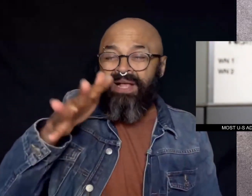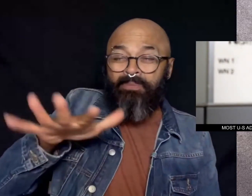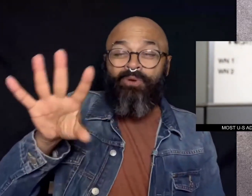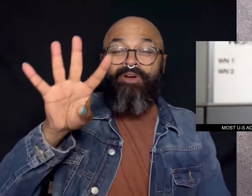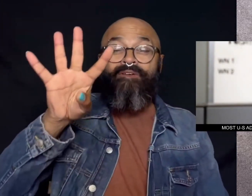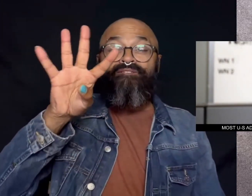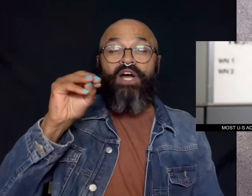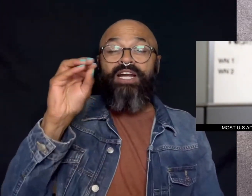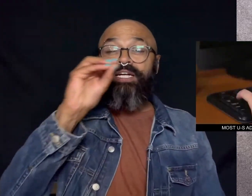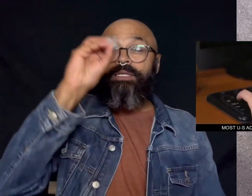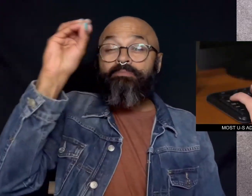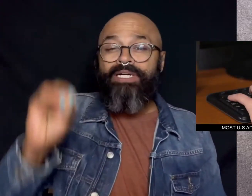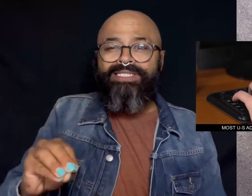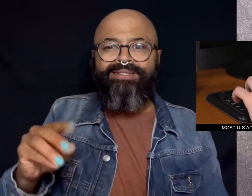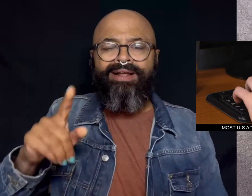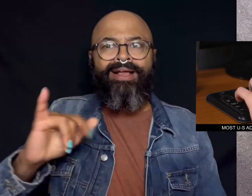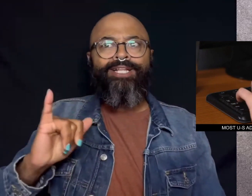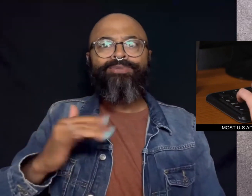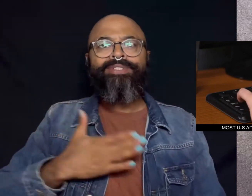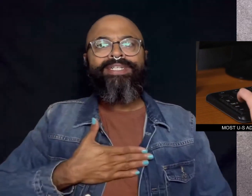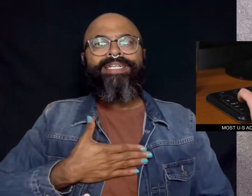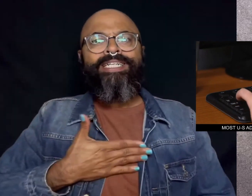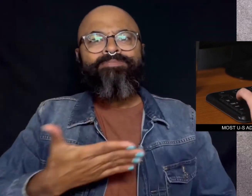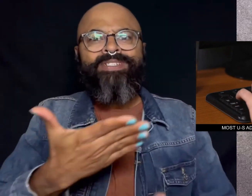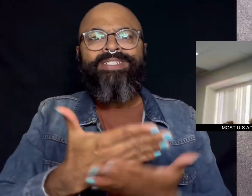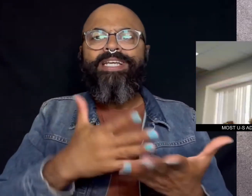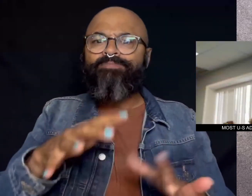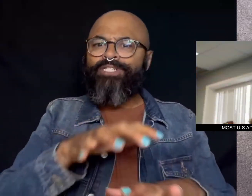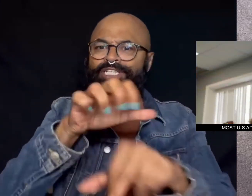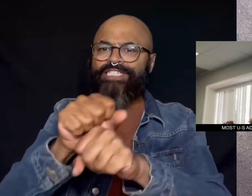but about 40% also expressed some reservations.